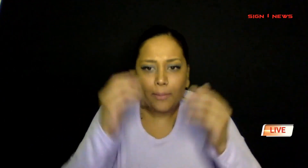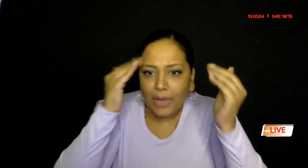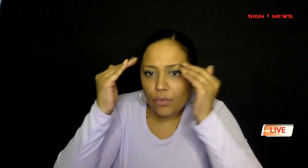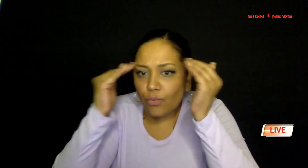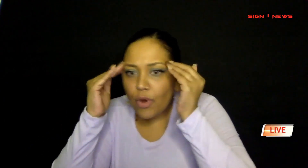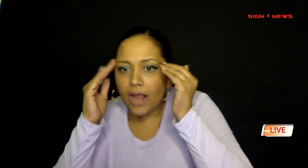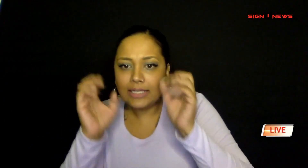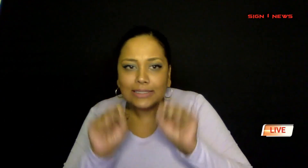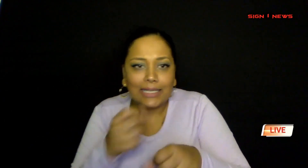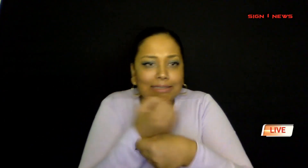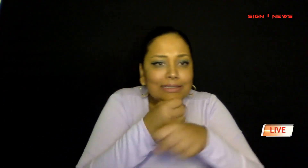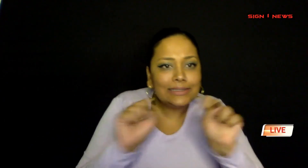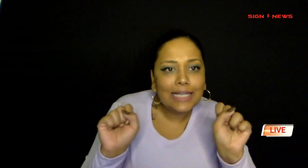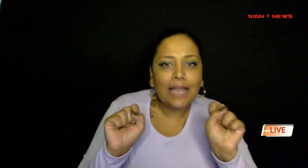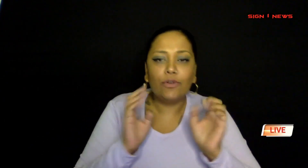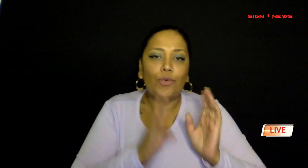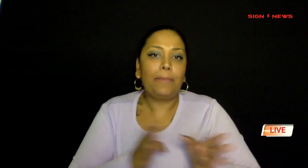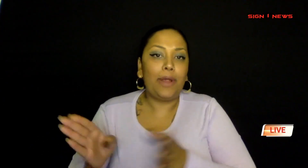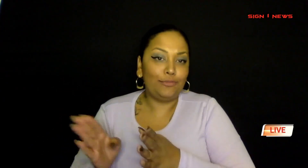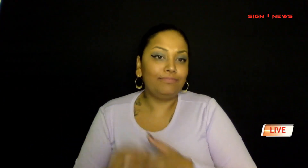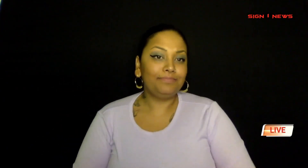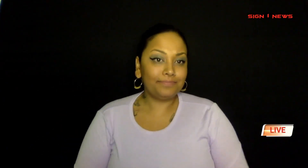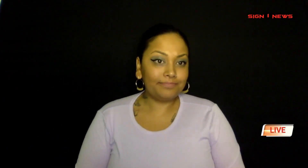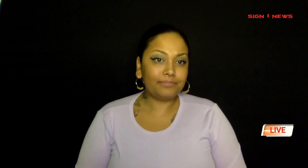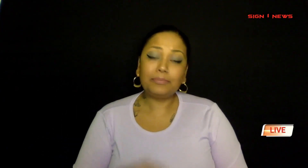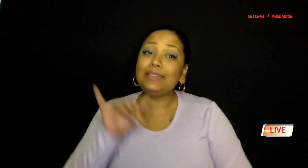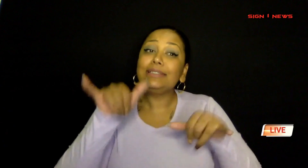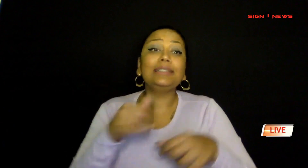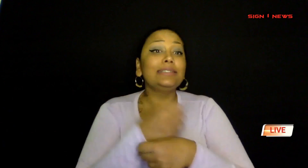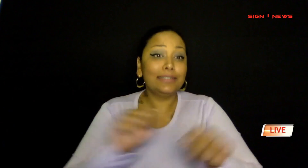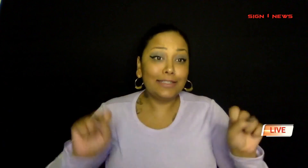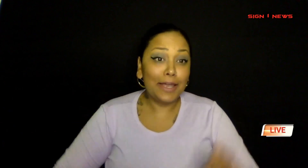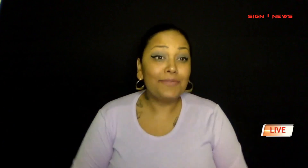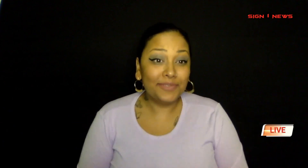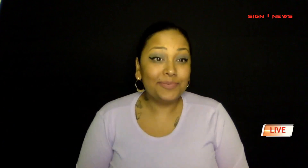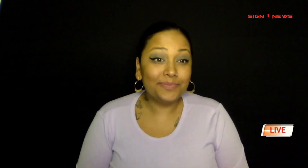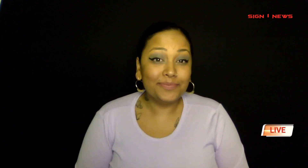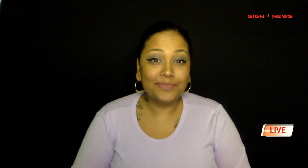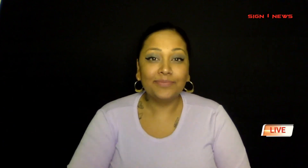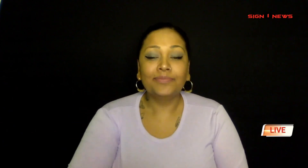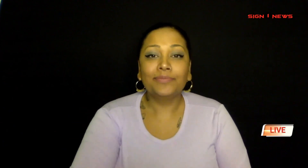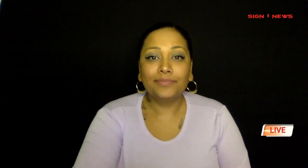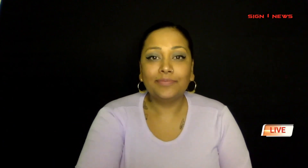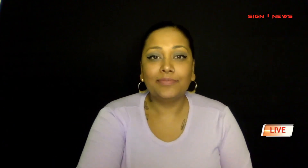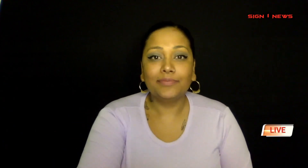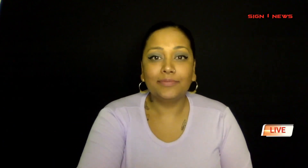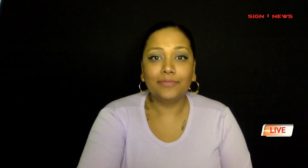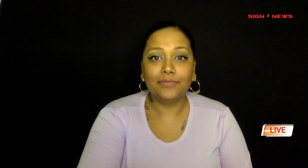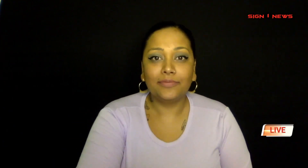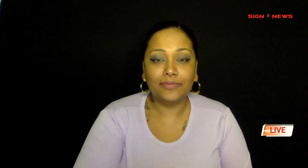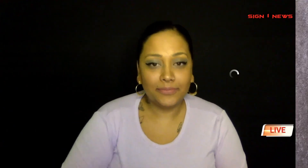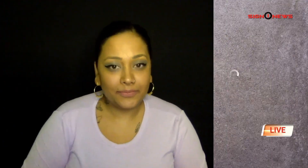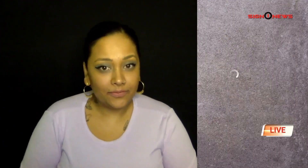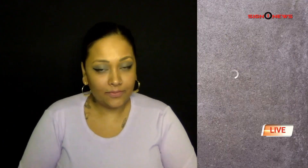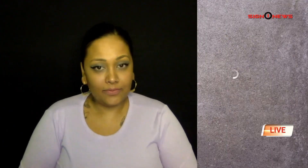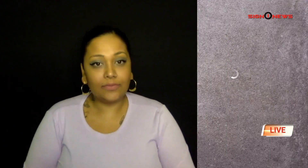media platforms and websites. So people living in the path of the storms can stay informed and safe. Stay safe, everyone.